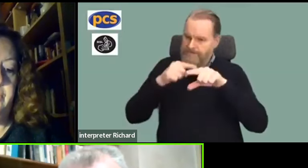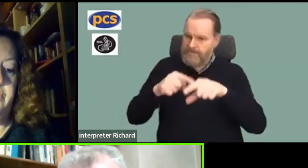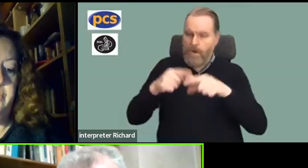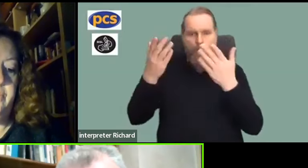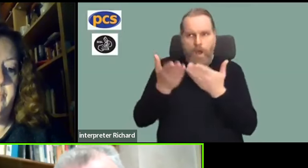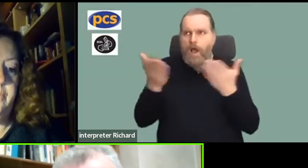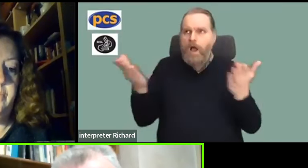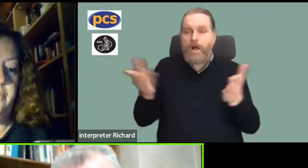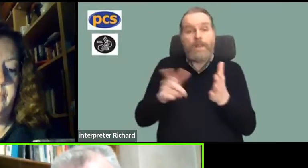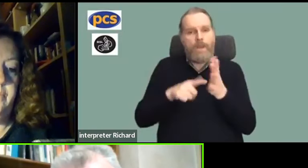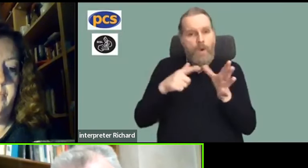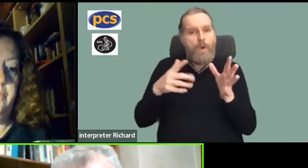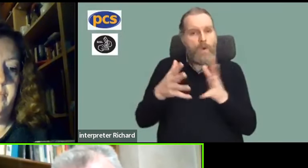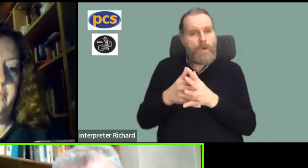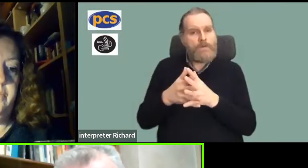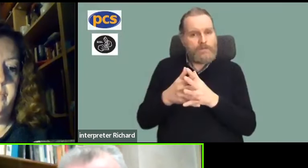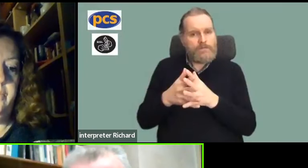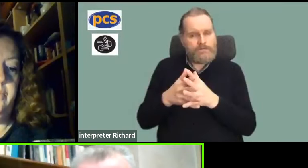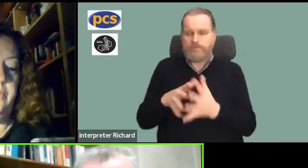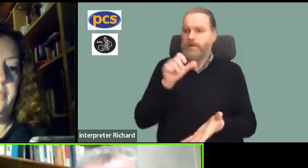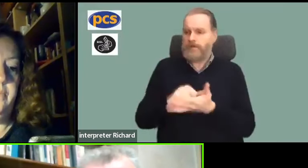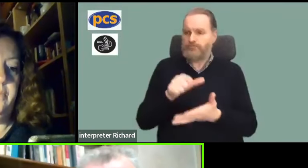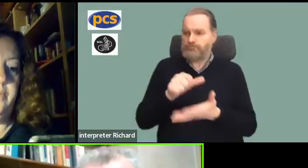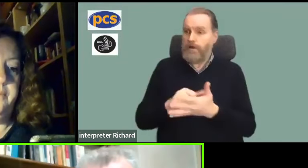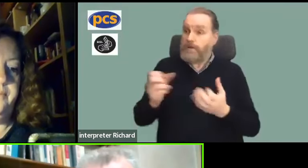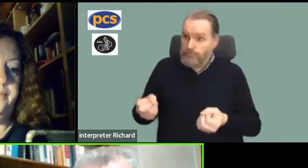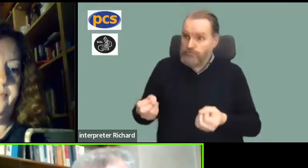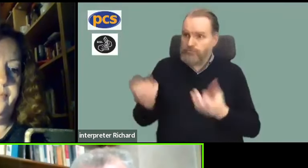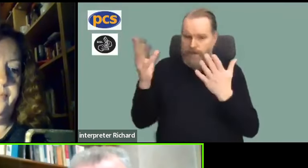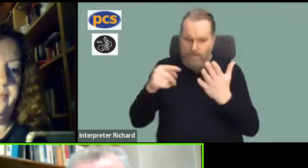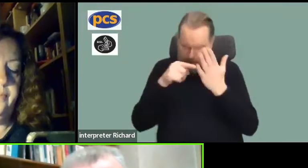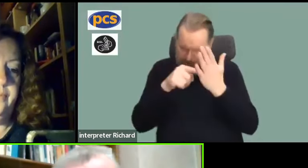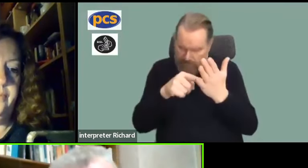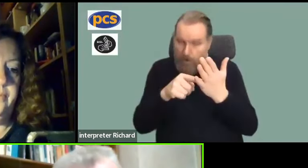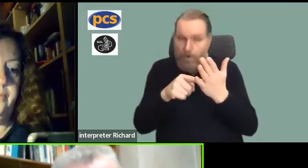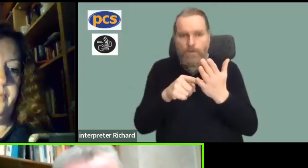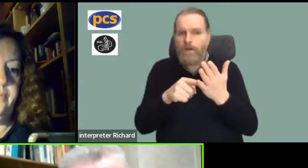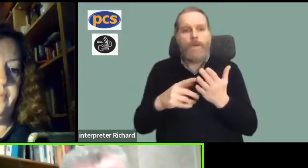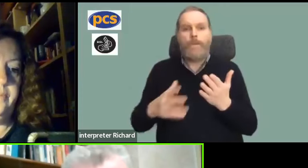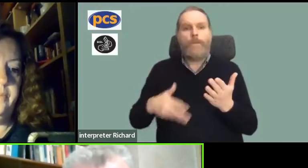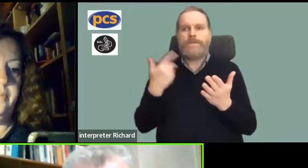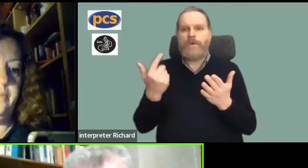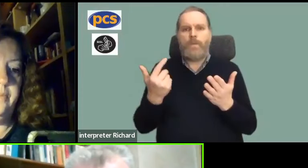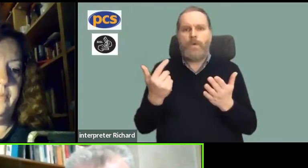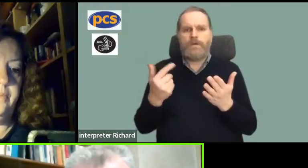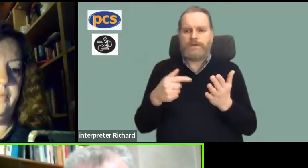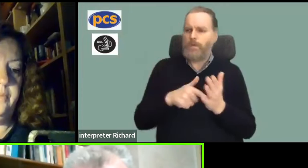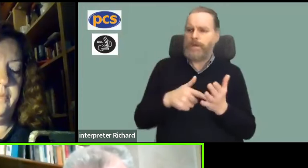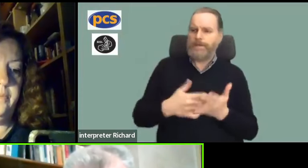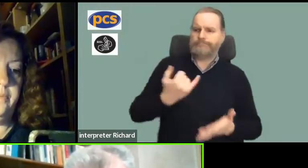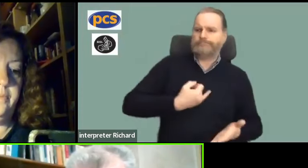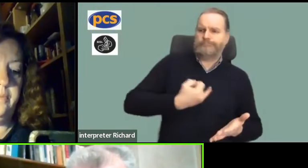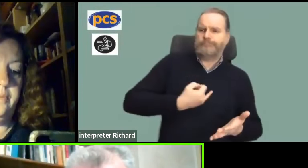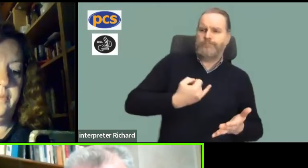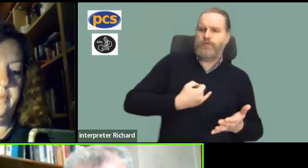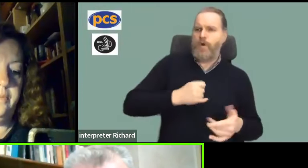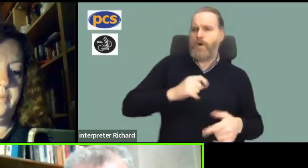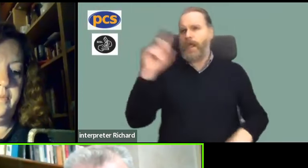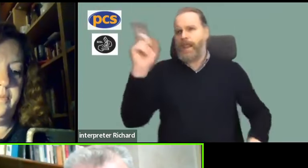against us we're trying to run a a campaign here wherever ery ery time that's what they ery time that's what they resort to that. We ask ourselves, Is there about ns my way ns by which we can